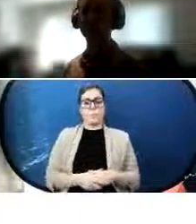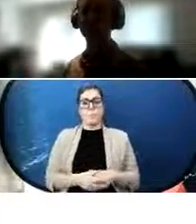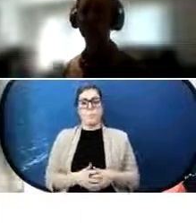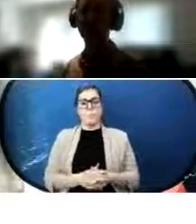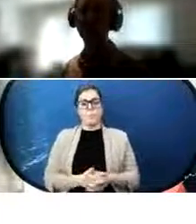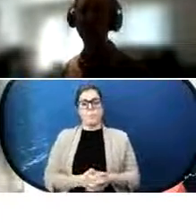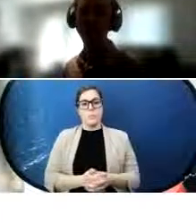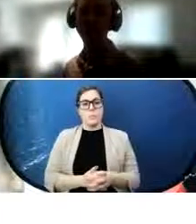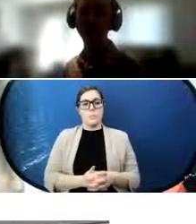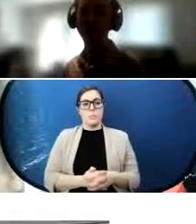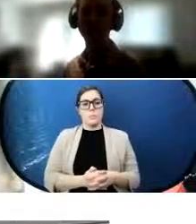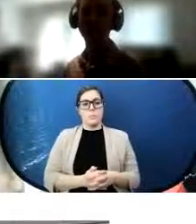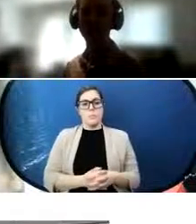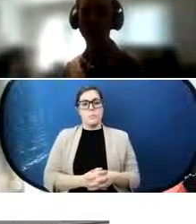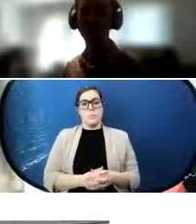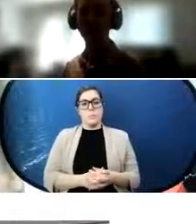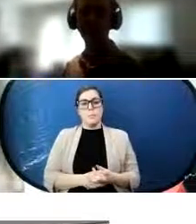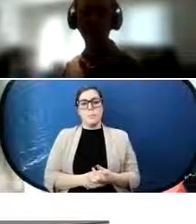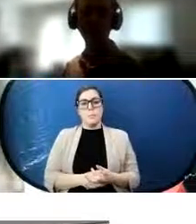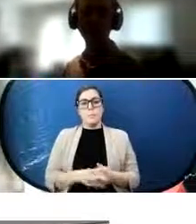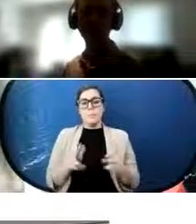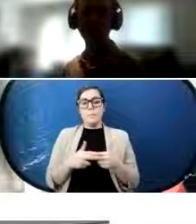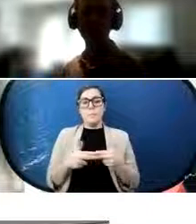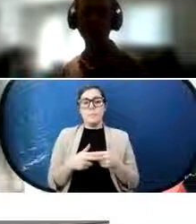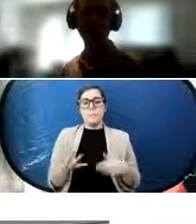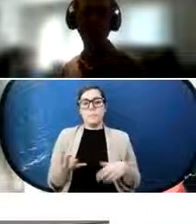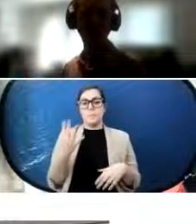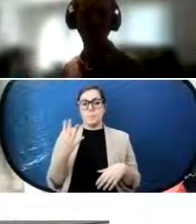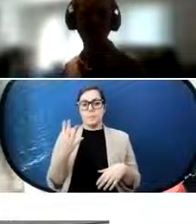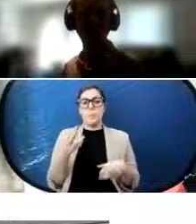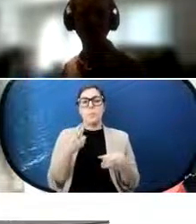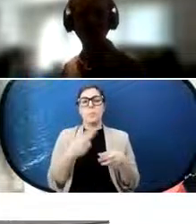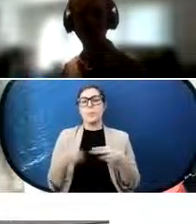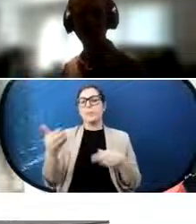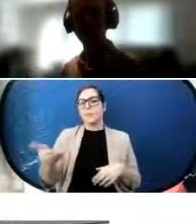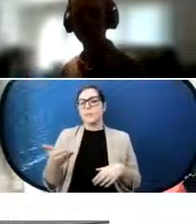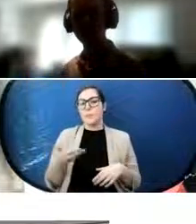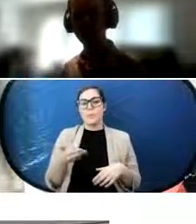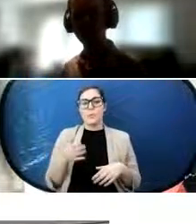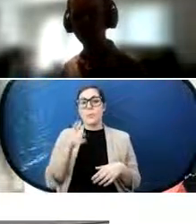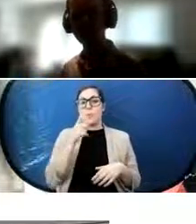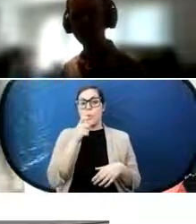So moving on to slide 4, this is a quick introduction of who our staff are. You can see